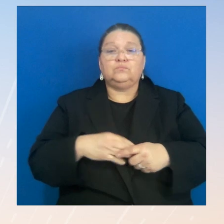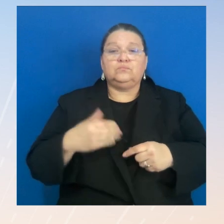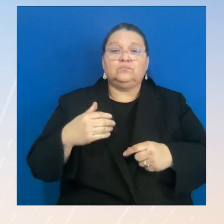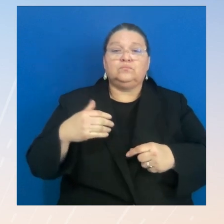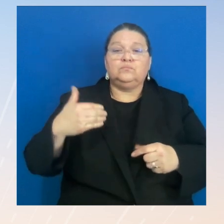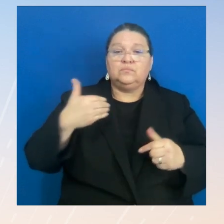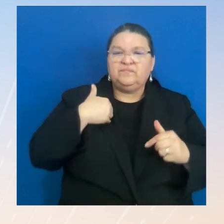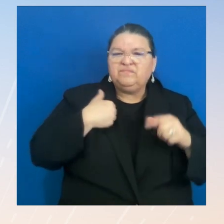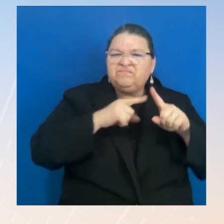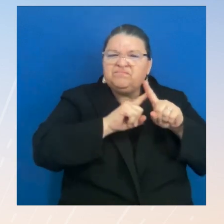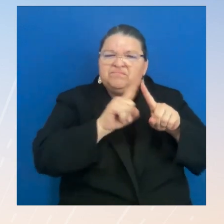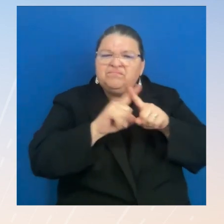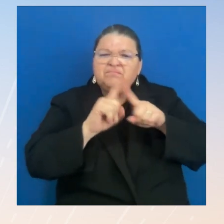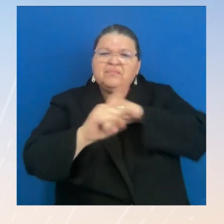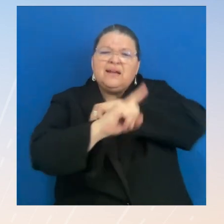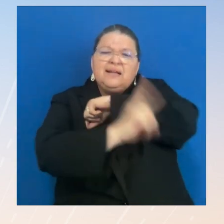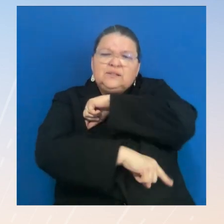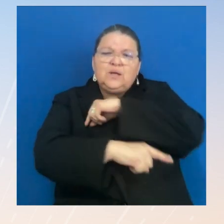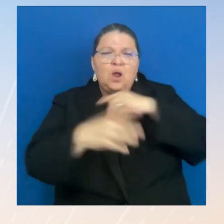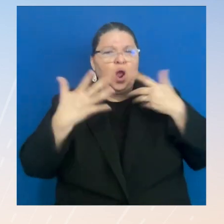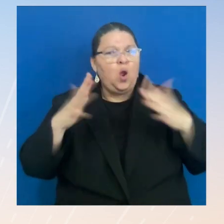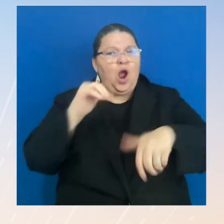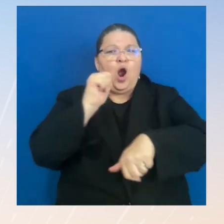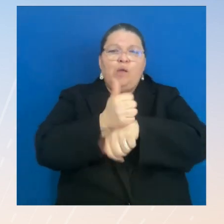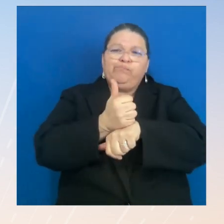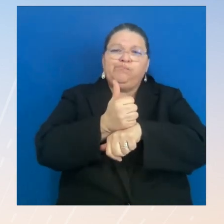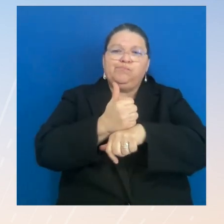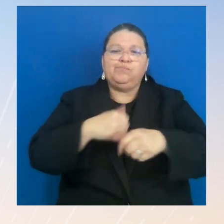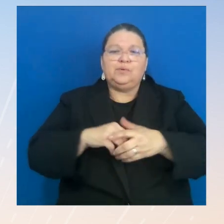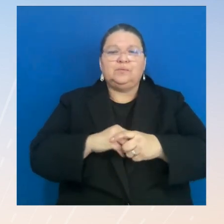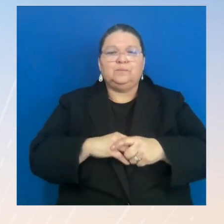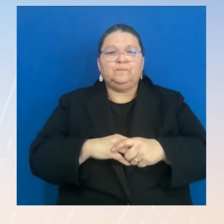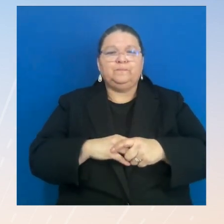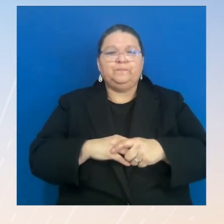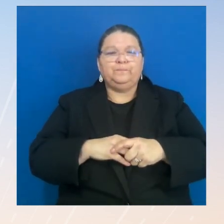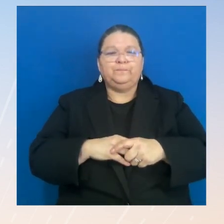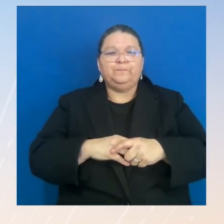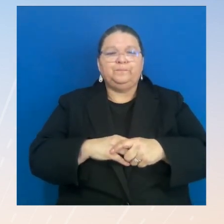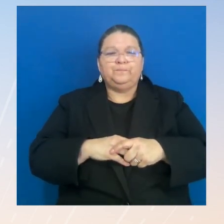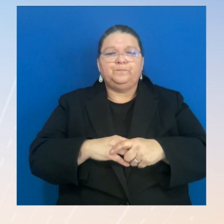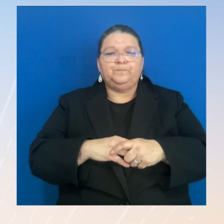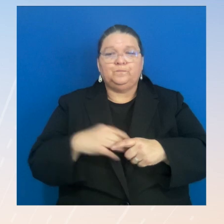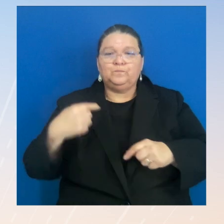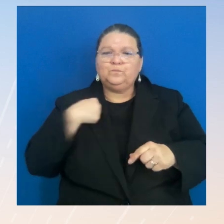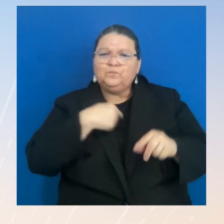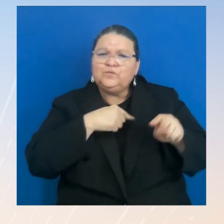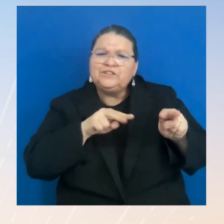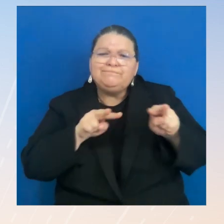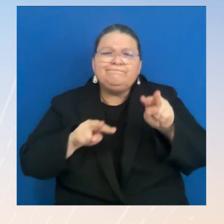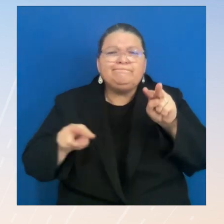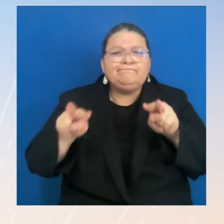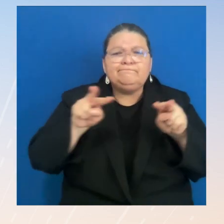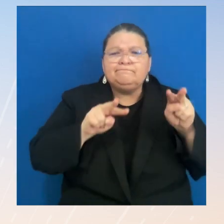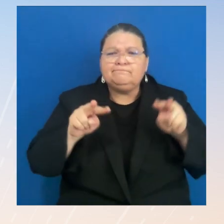And we watch, of course, if there's a violation of those, and we also watch if there is support provided